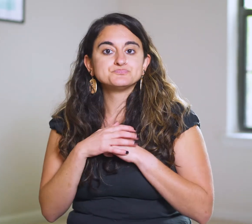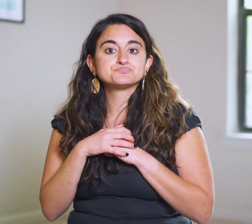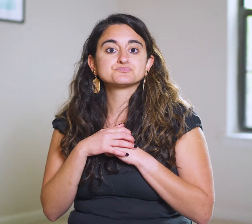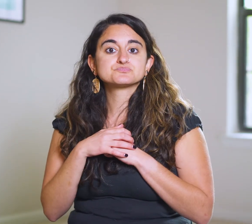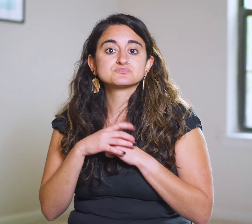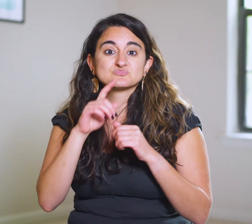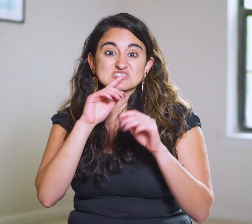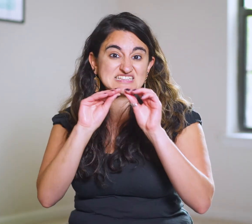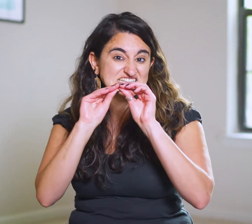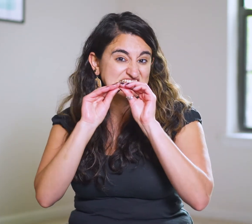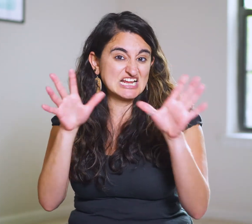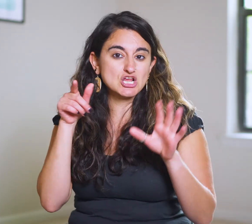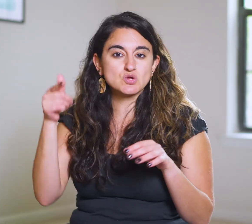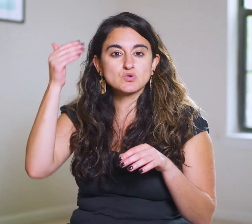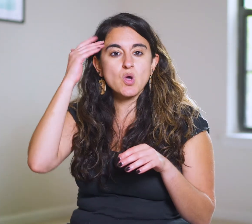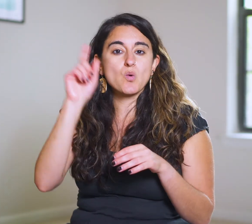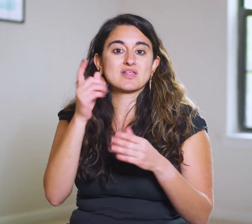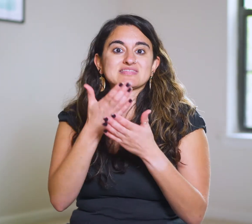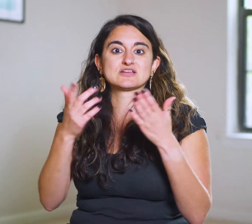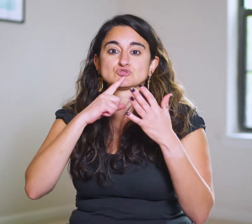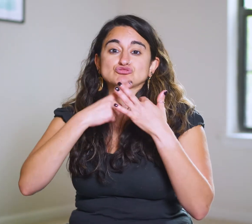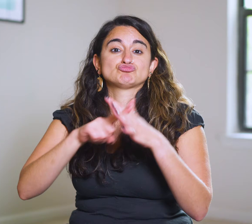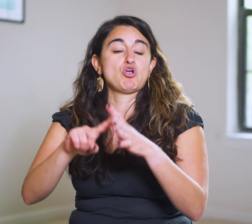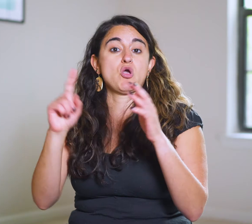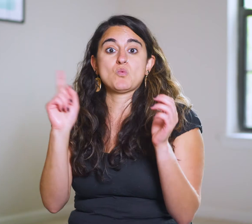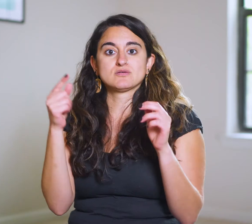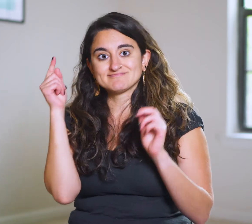it’s clear that he knows where those things originate: